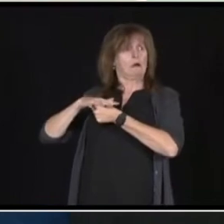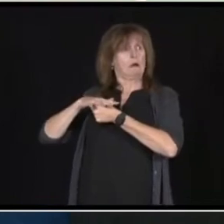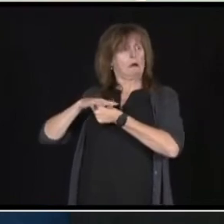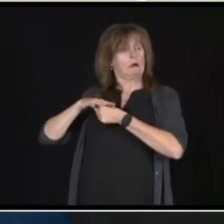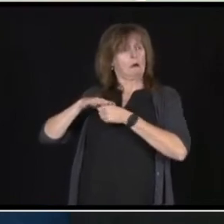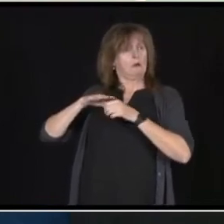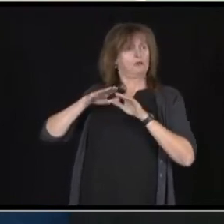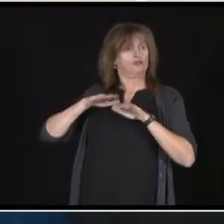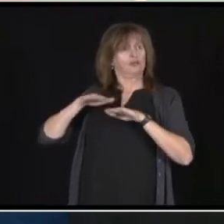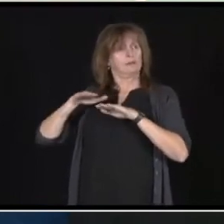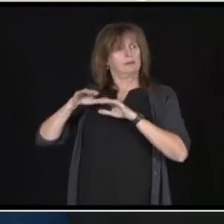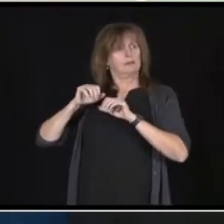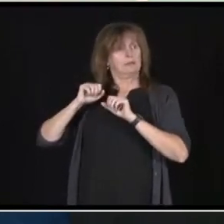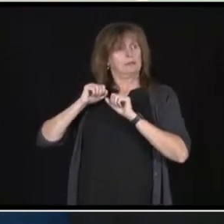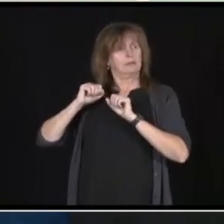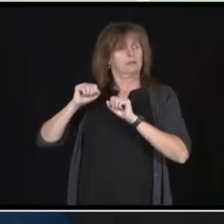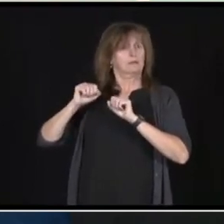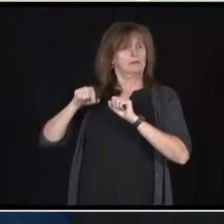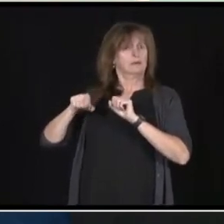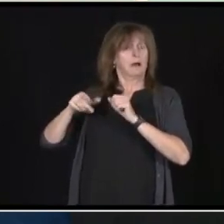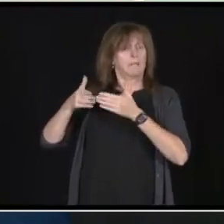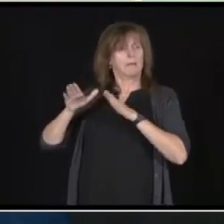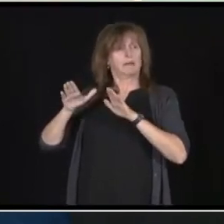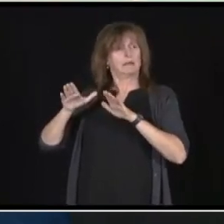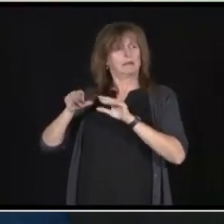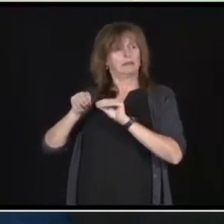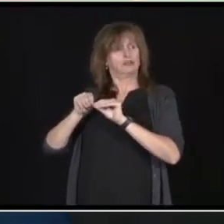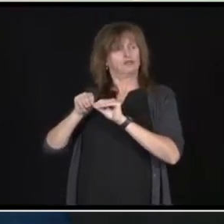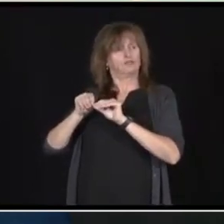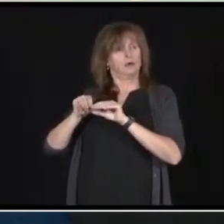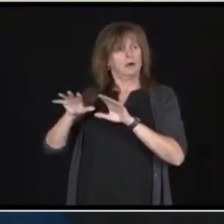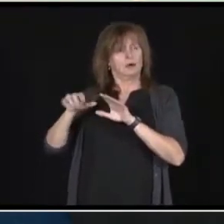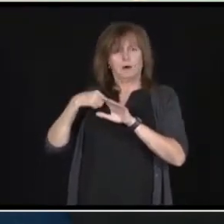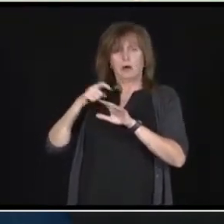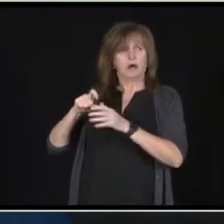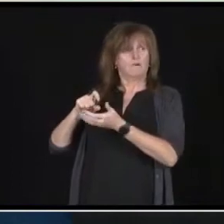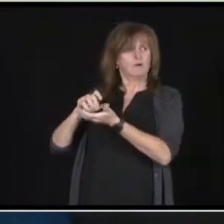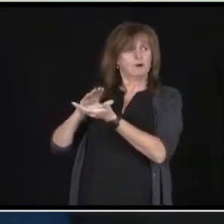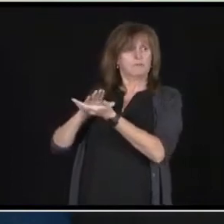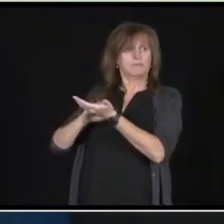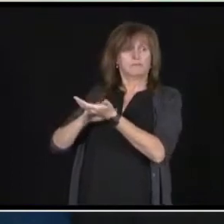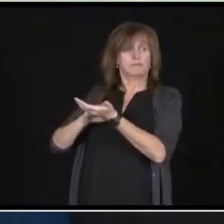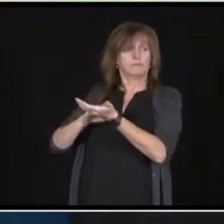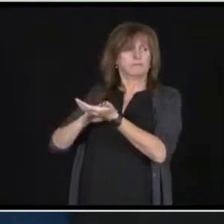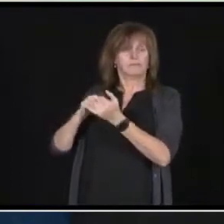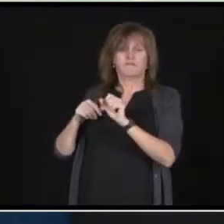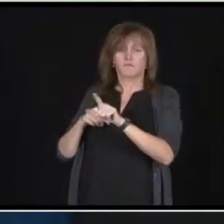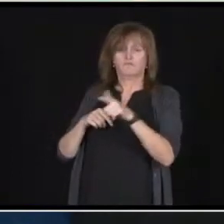are worried about. I am sorry, I headed to the expert, Dr Yaffe will answer that.